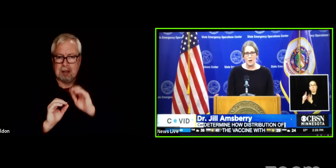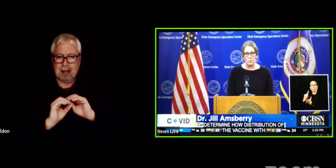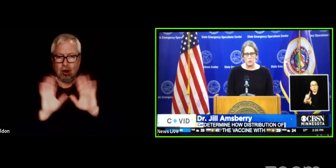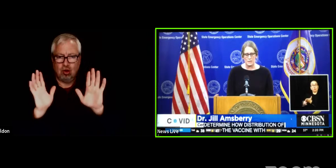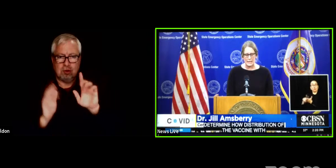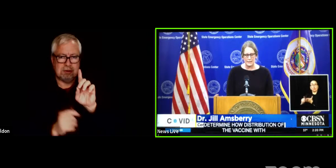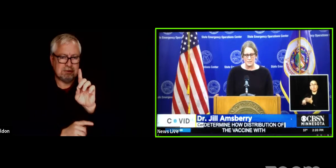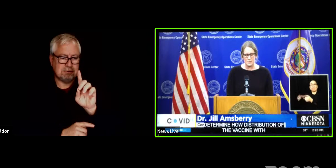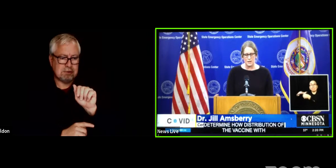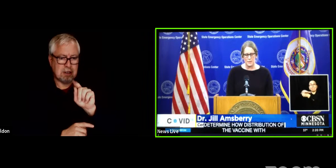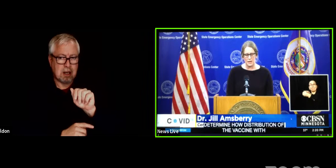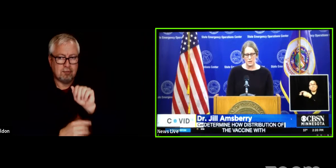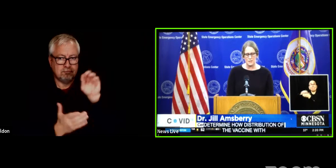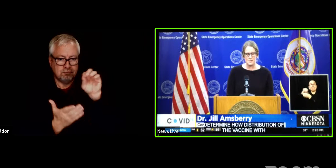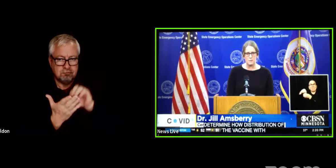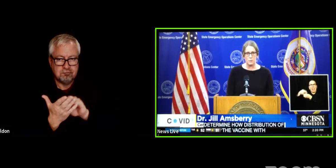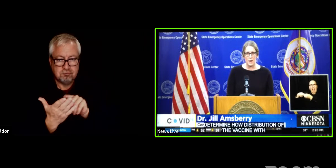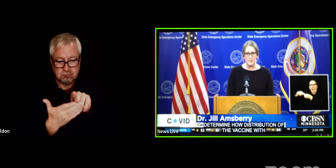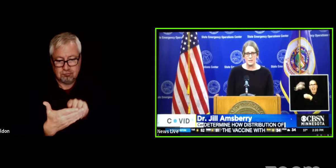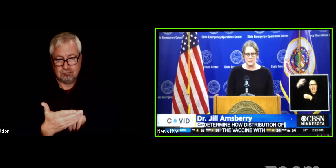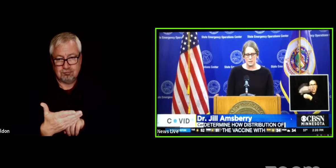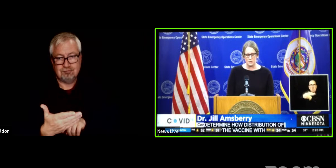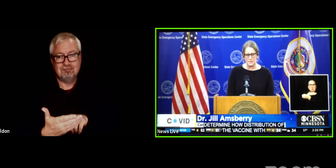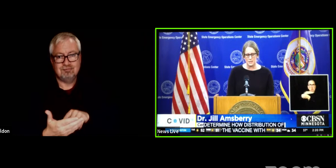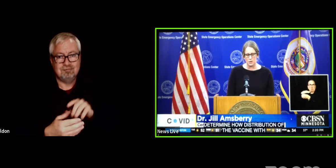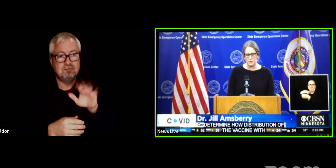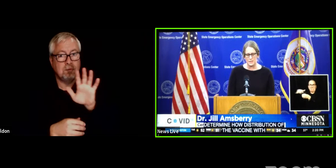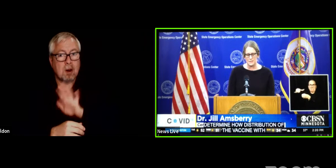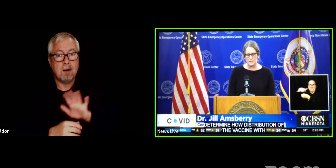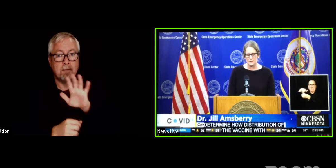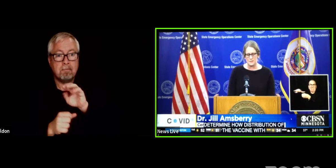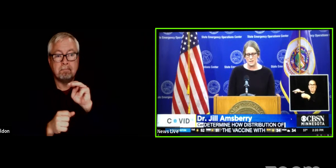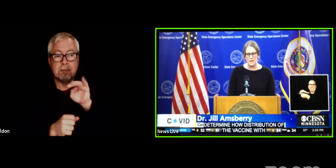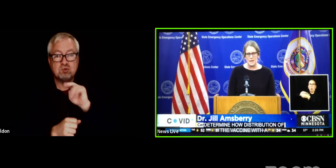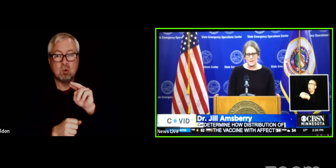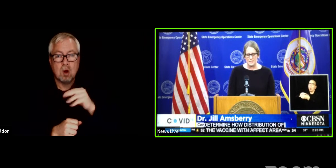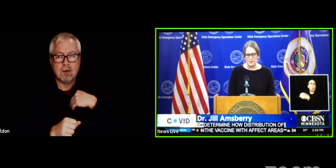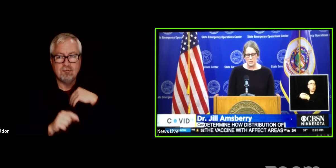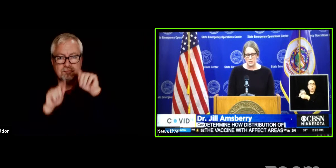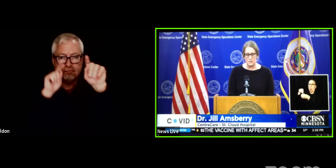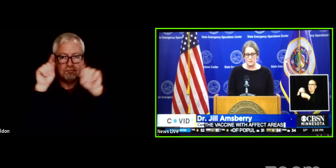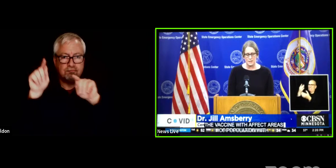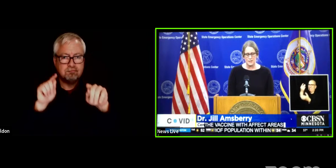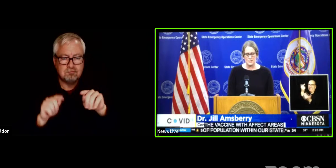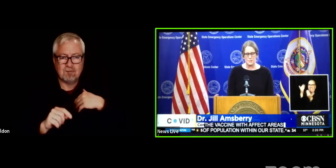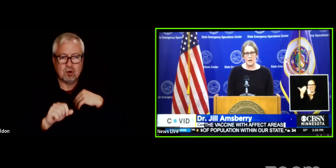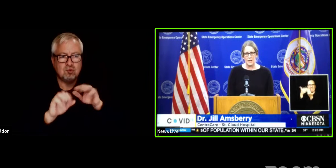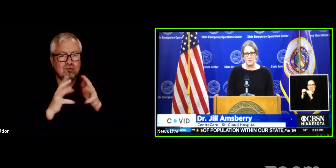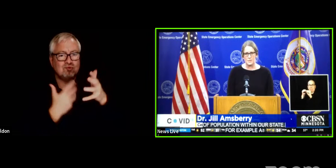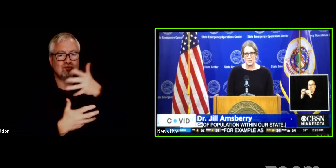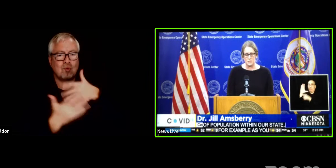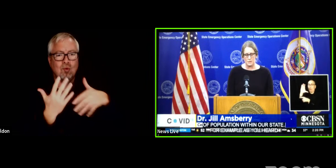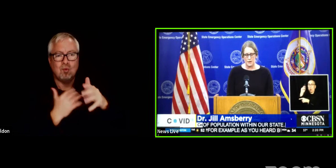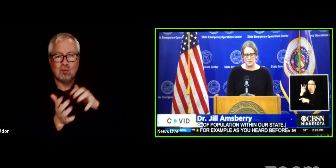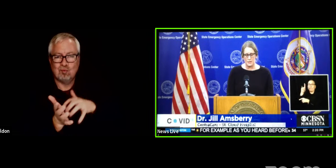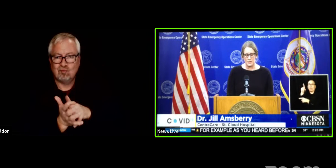ARE MORE LIKELY TO BECOME AREAS OF RAPIDLY INCREASING COVID INCIDENTS. ESPECIALLY THOSE AREAS WITH A HIGH PERCENTAGE OF ETHNIC AND